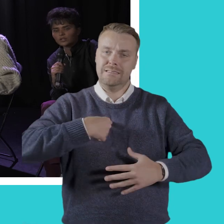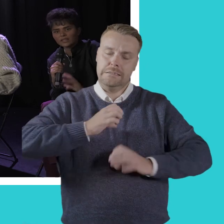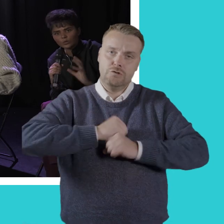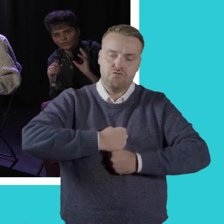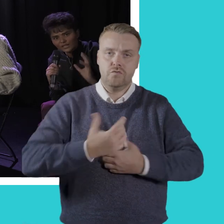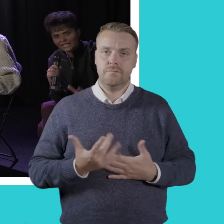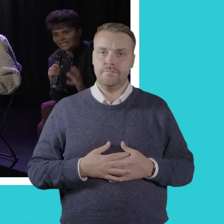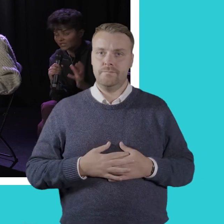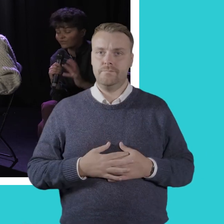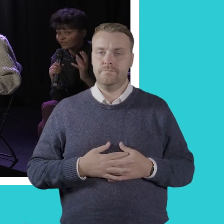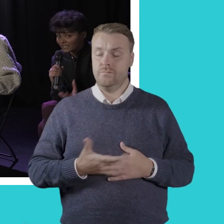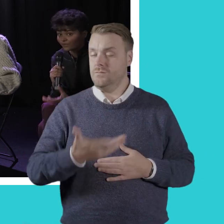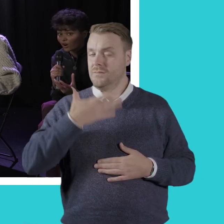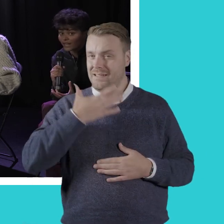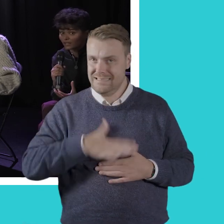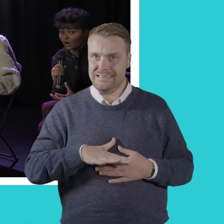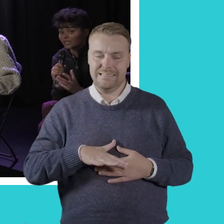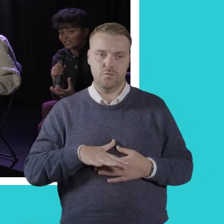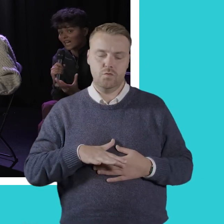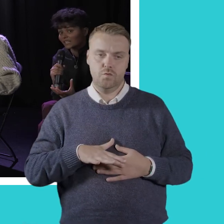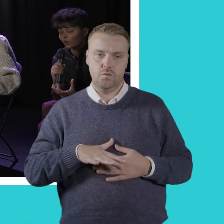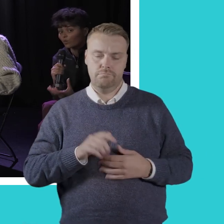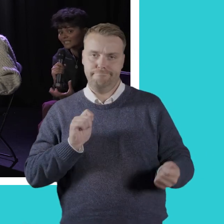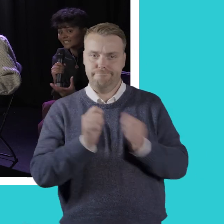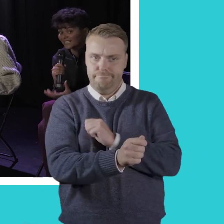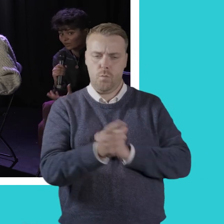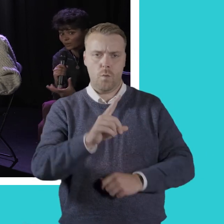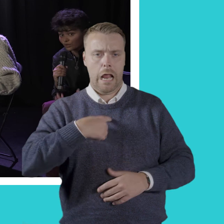So I think we really need to redefine our understanding of what is therapeutic